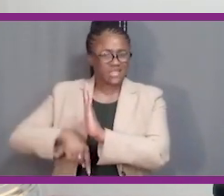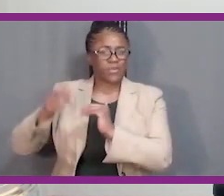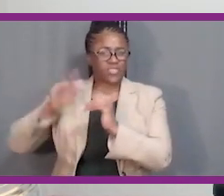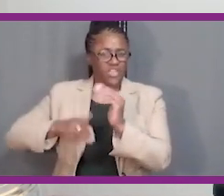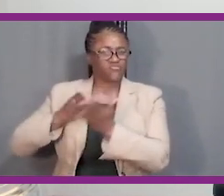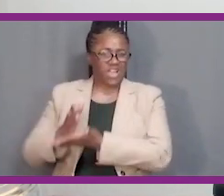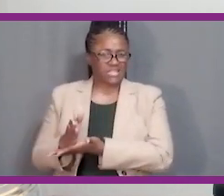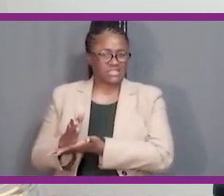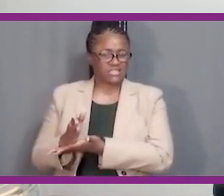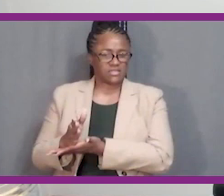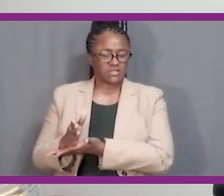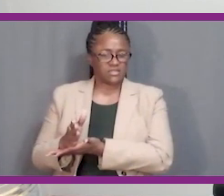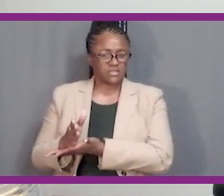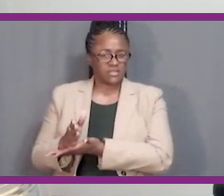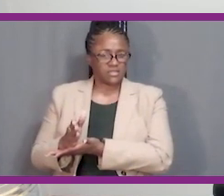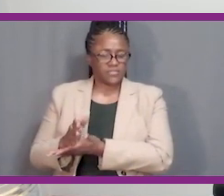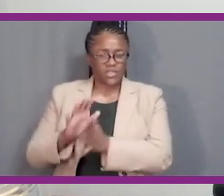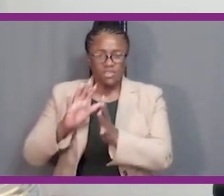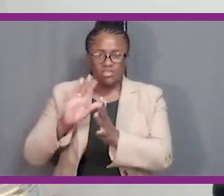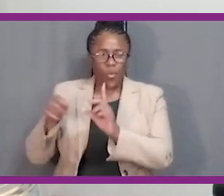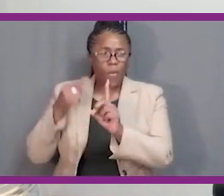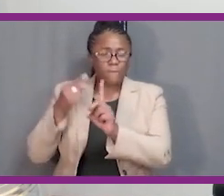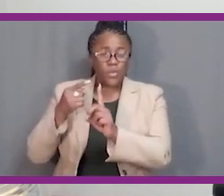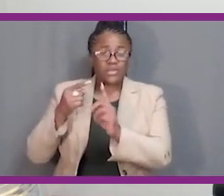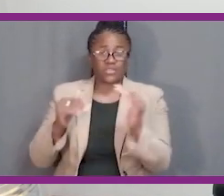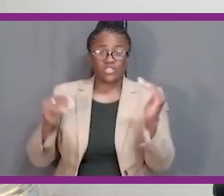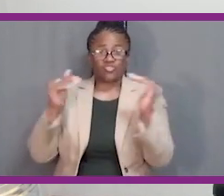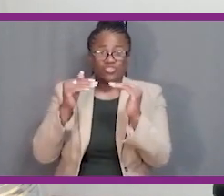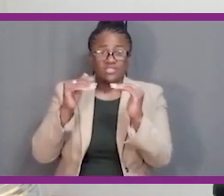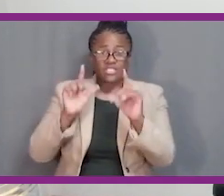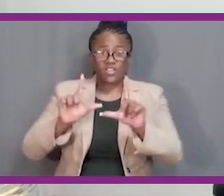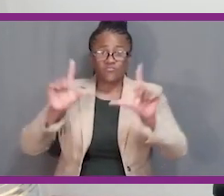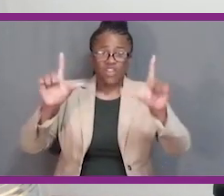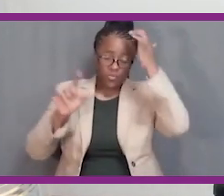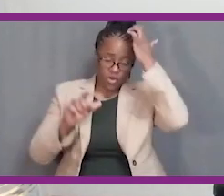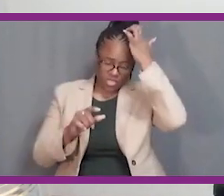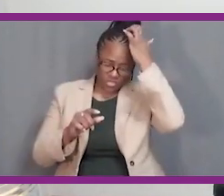get to the root of the problem. They are much more radical frameworks. And because of that,